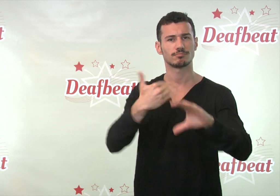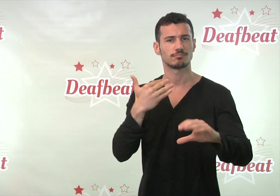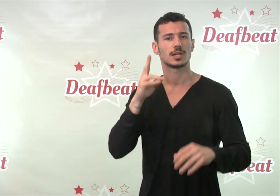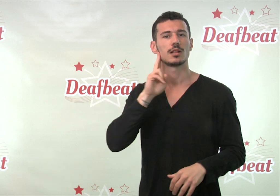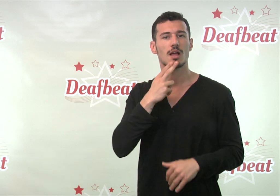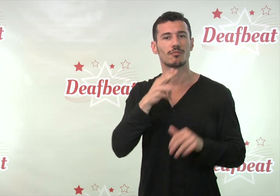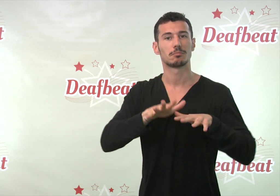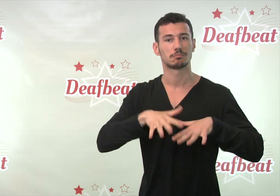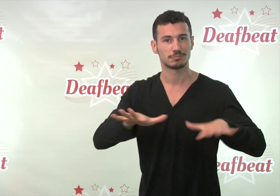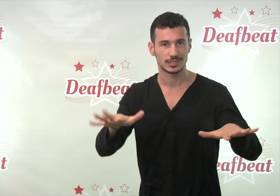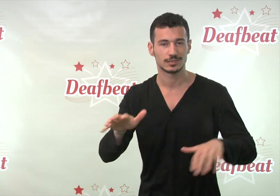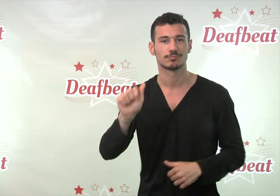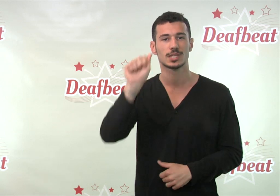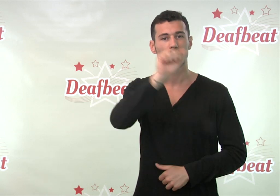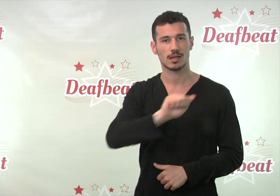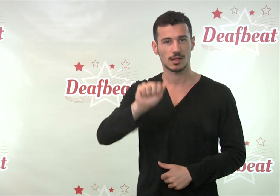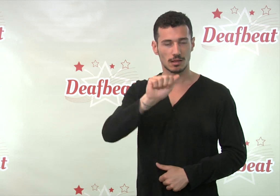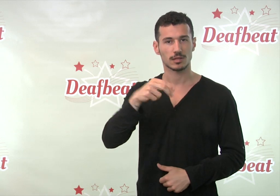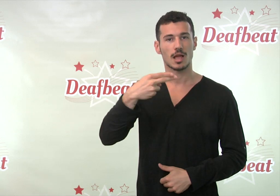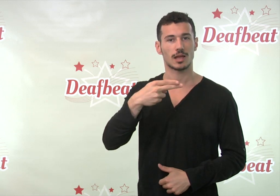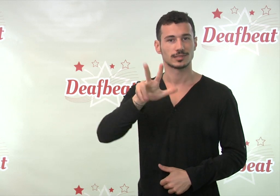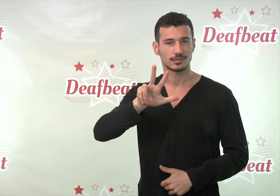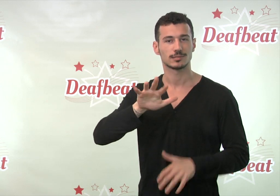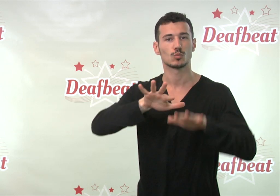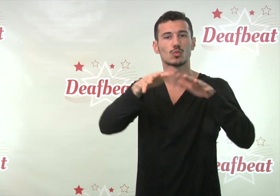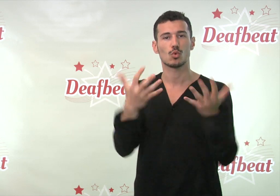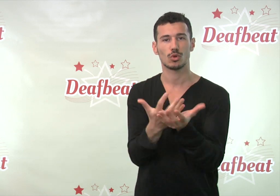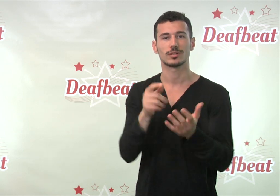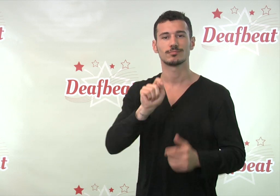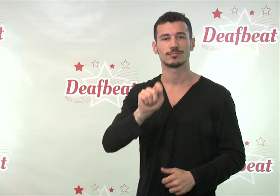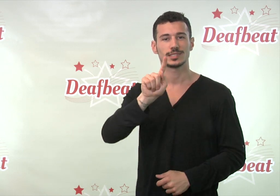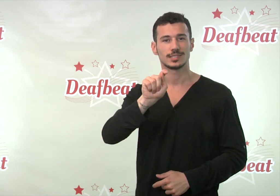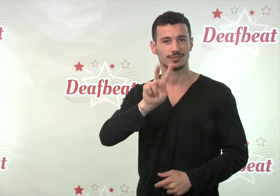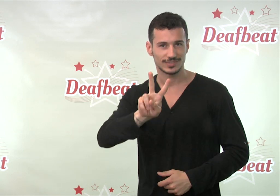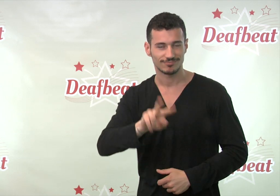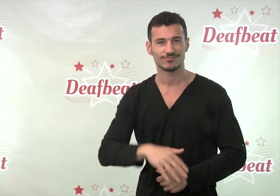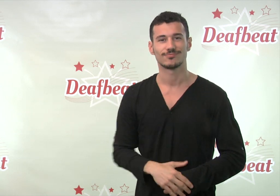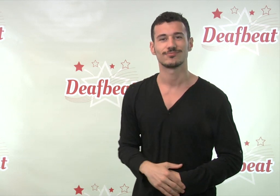Send your information, photos and videos to Deafbeat@H3world.tv